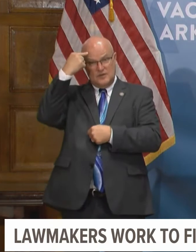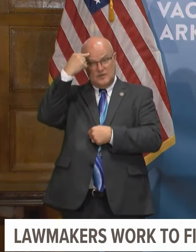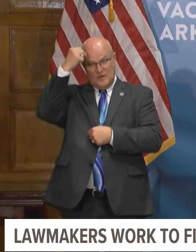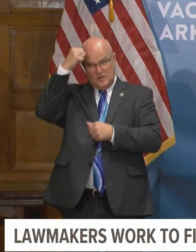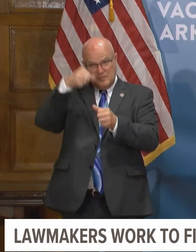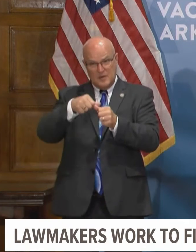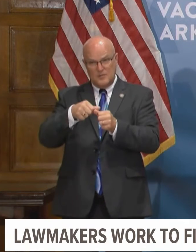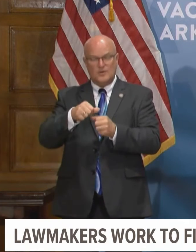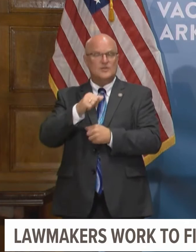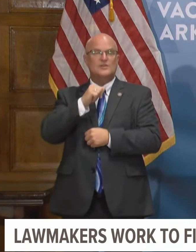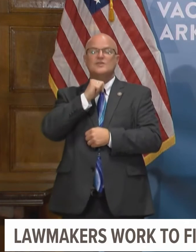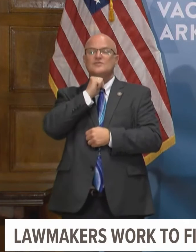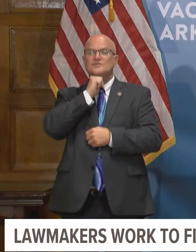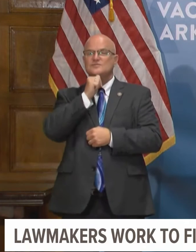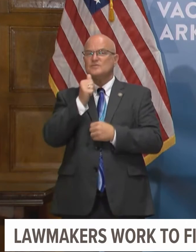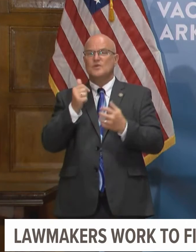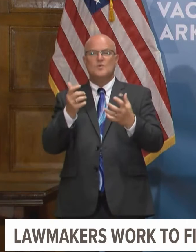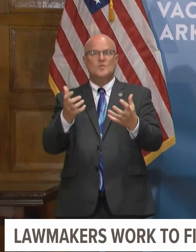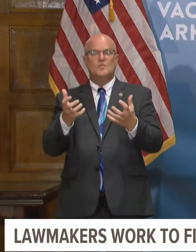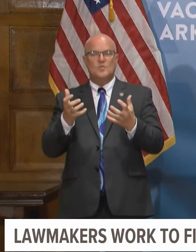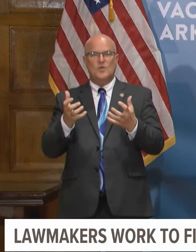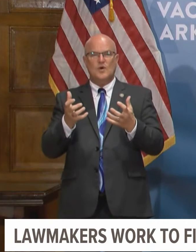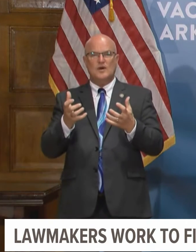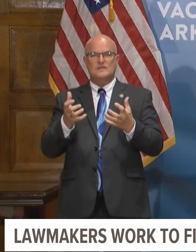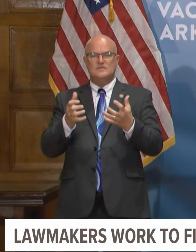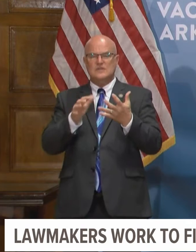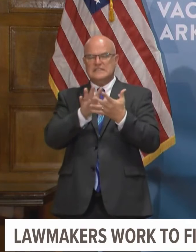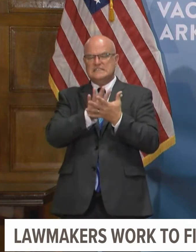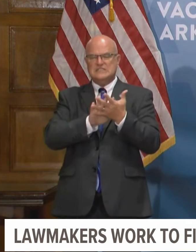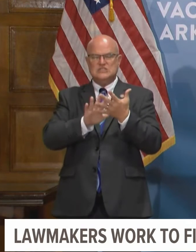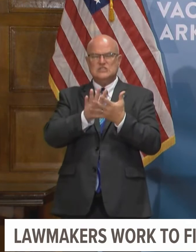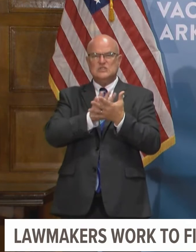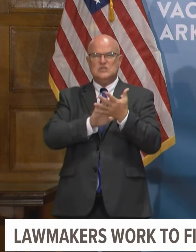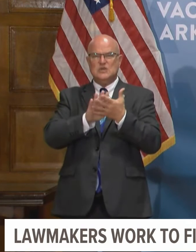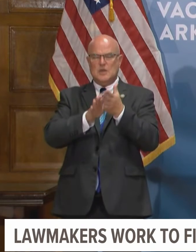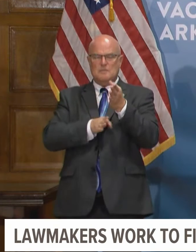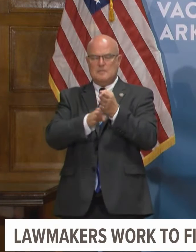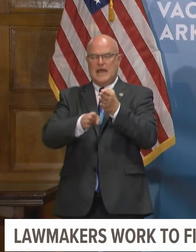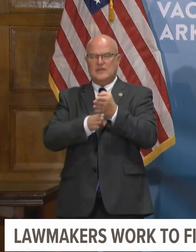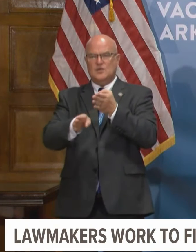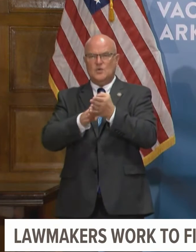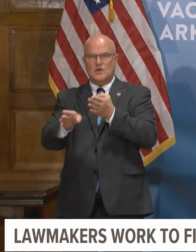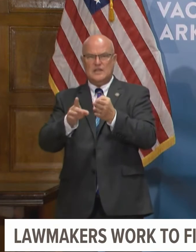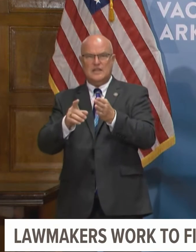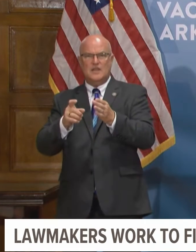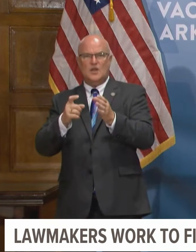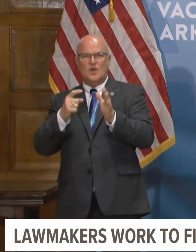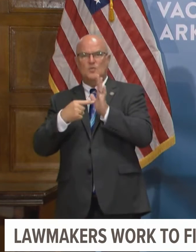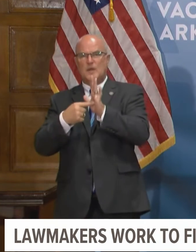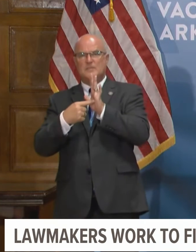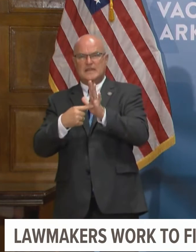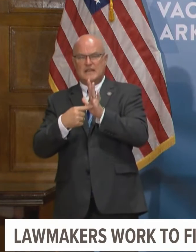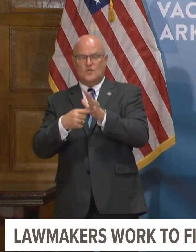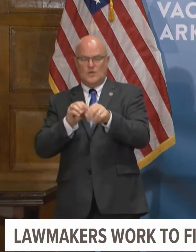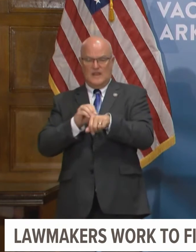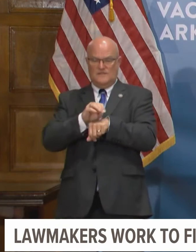mind that you do not want to dilute minority representation or influence in congressional races,